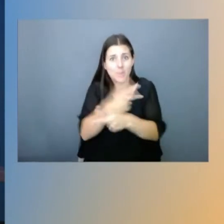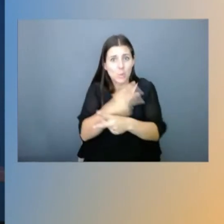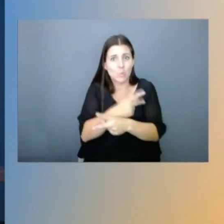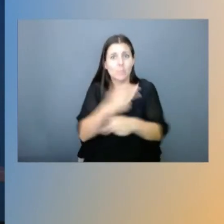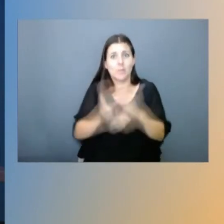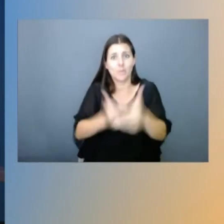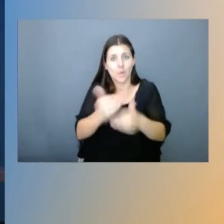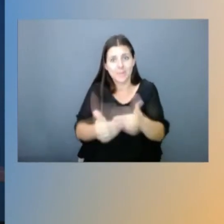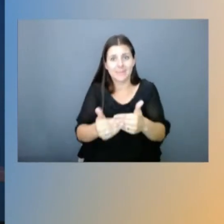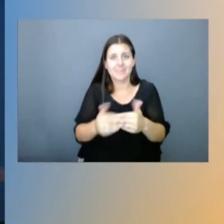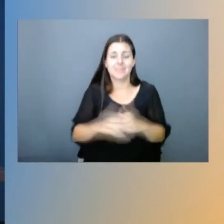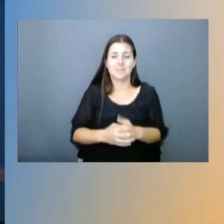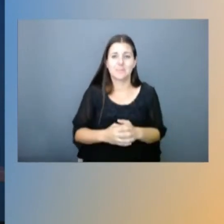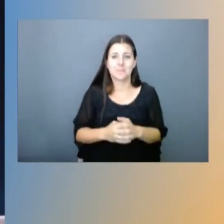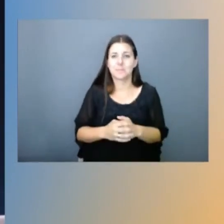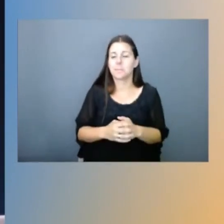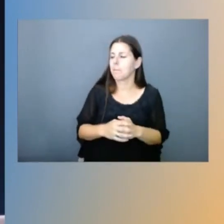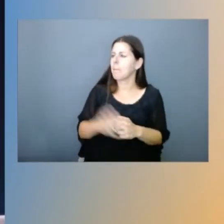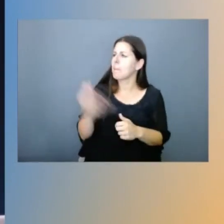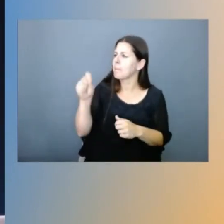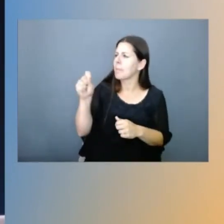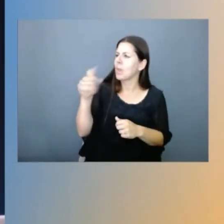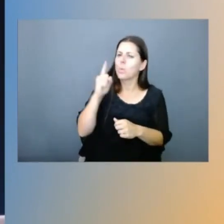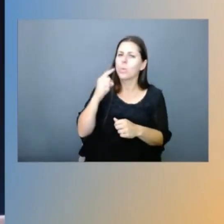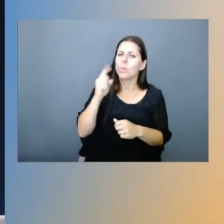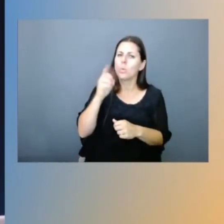Right, and we'll talk even more about the flexibility